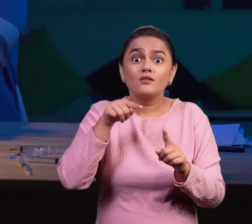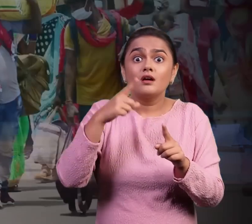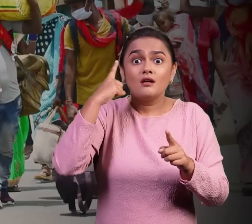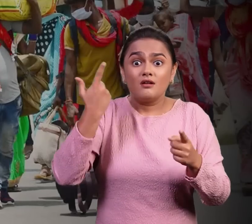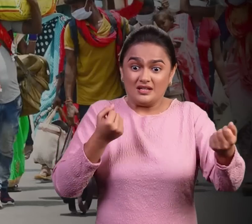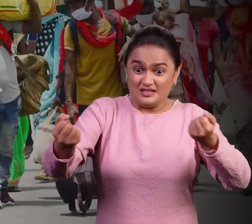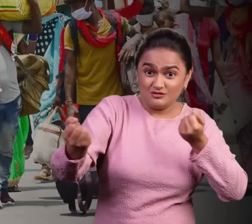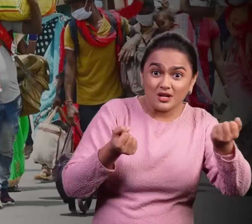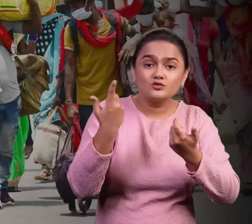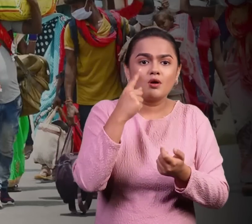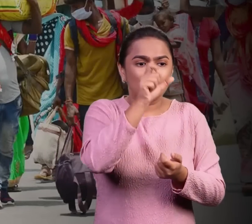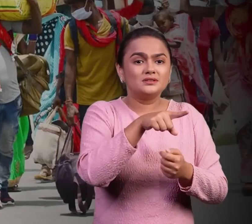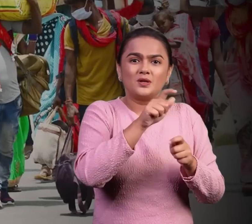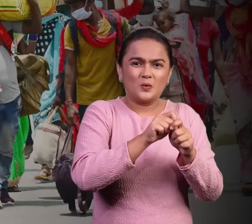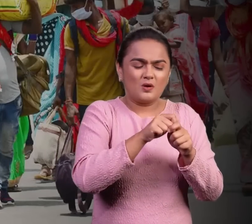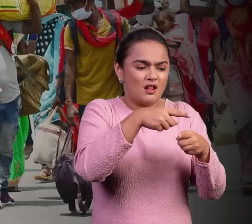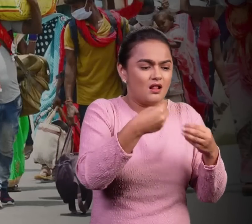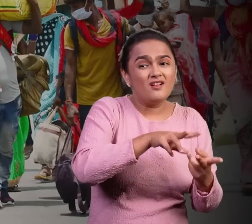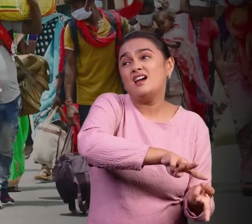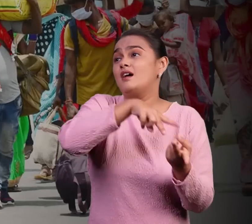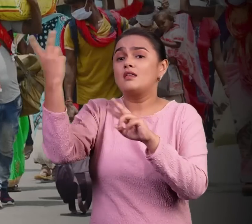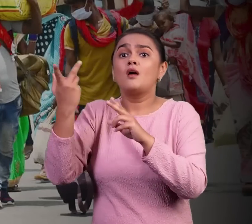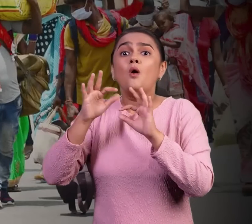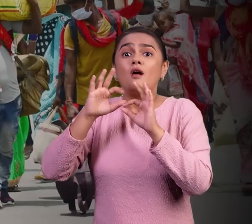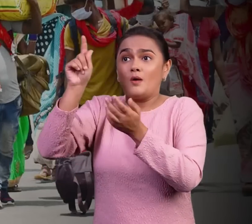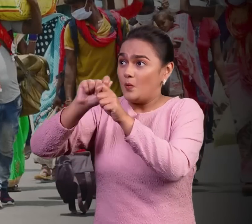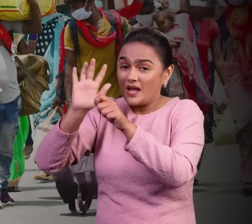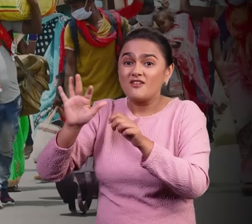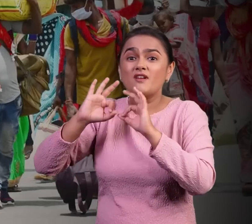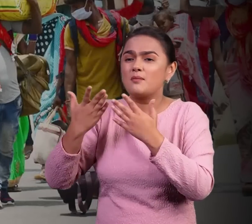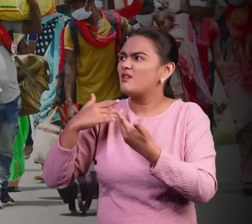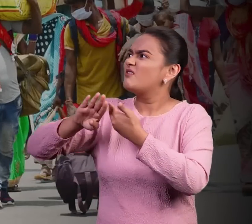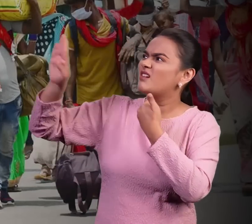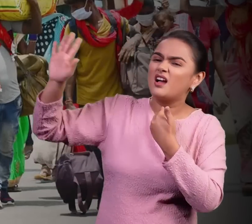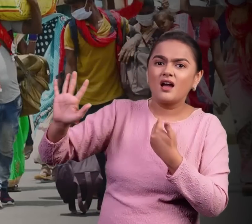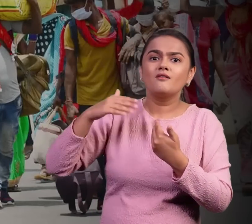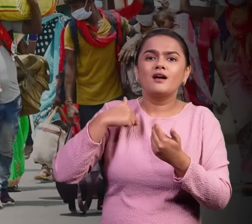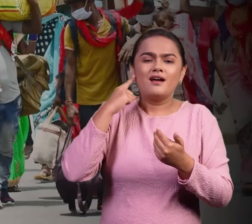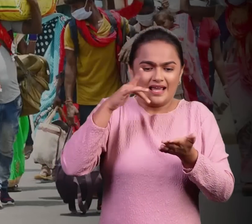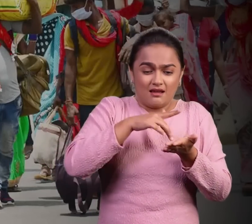Others include truckers and migrants who stay away from their families and frequently travel.